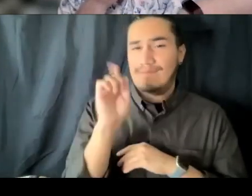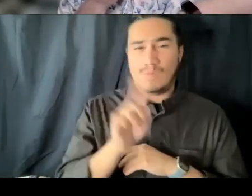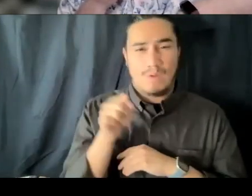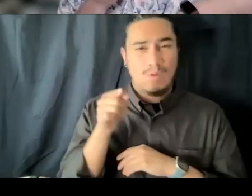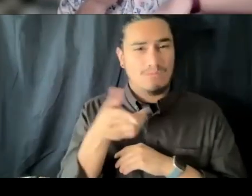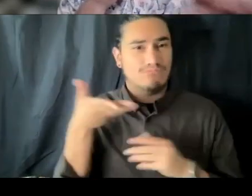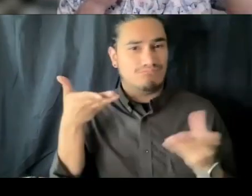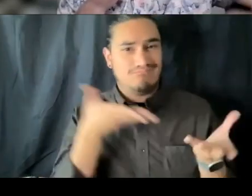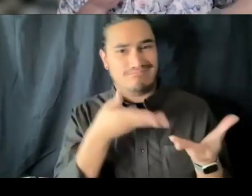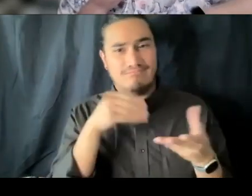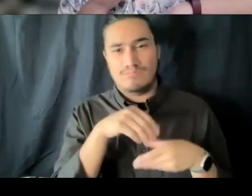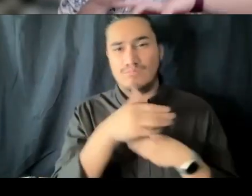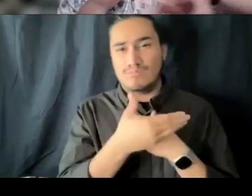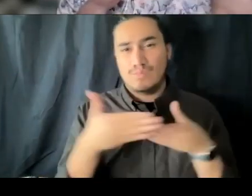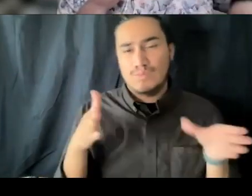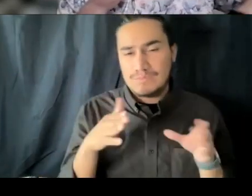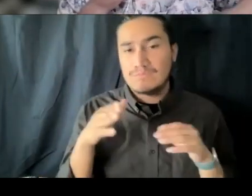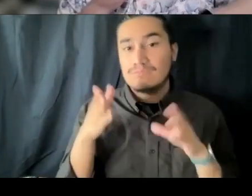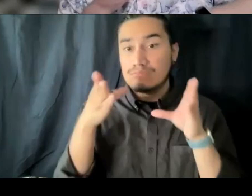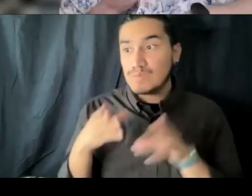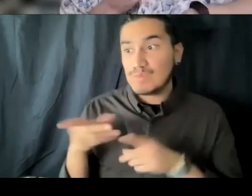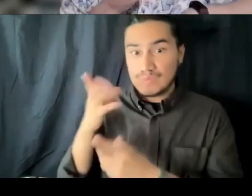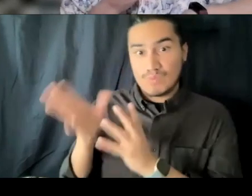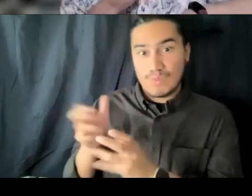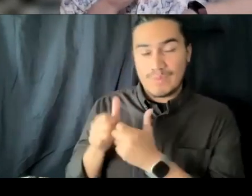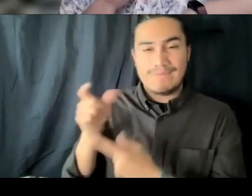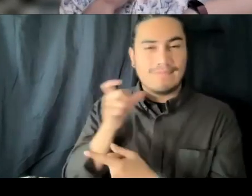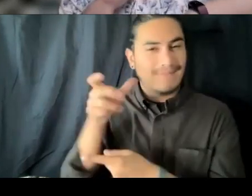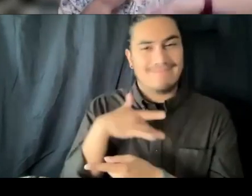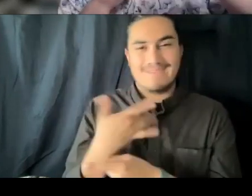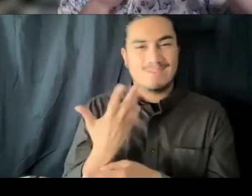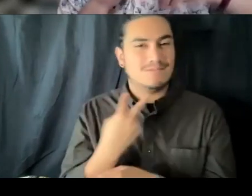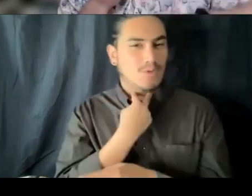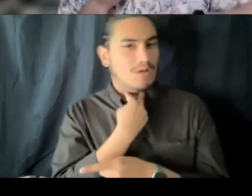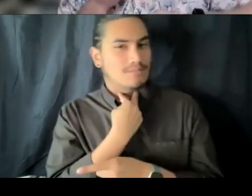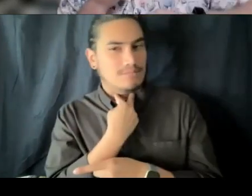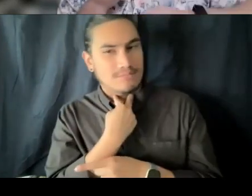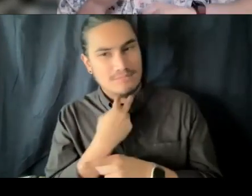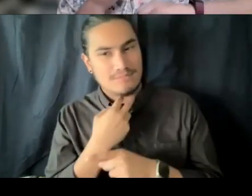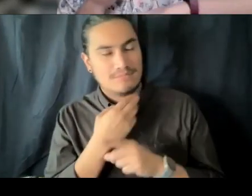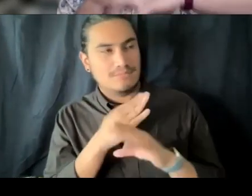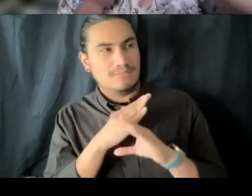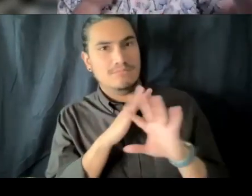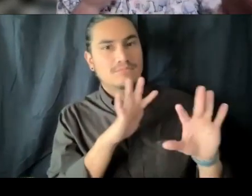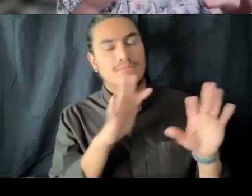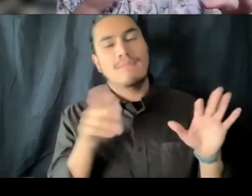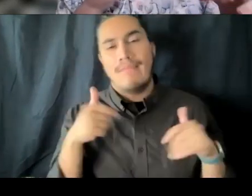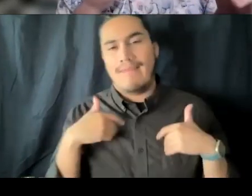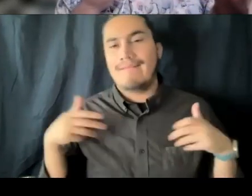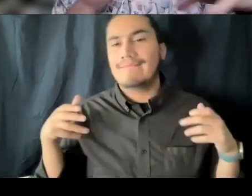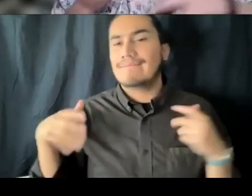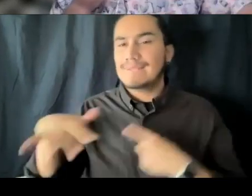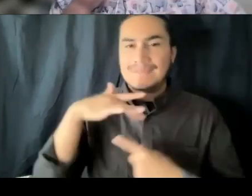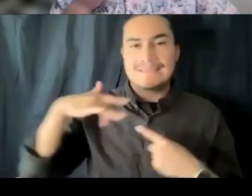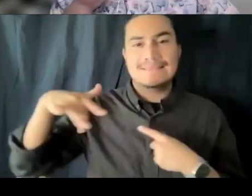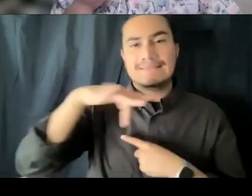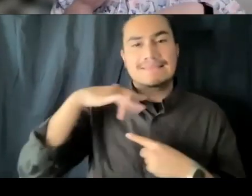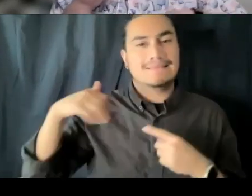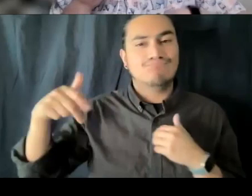so that person you're talking to doesn't feel trapped. They have space to move around, to get up,